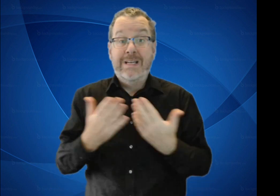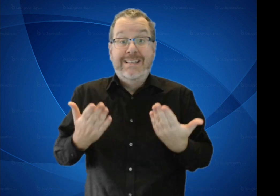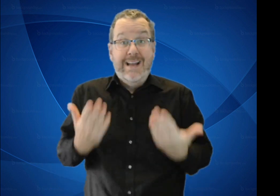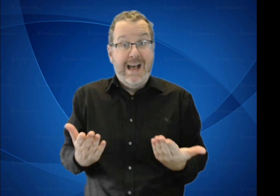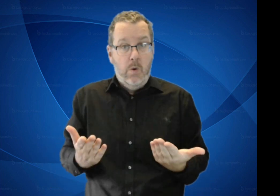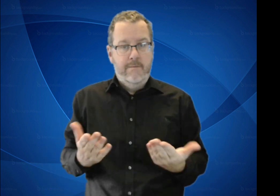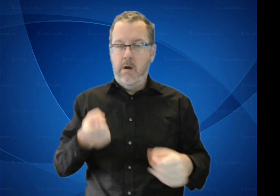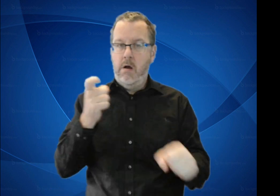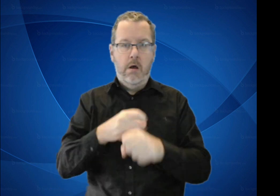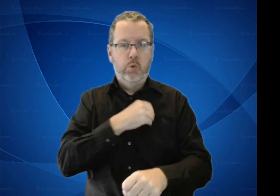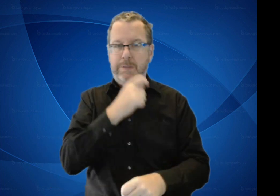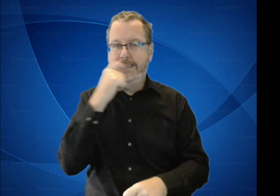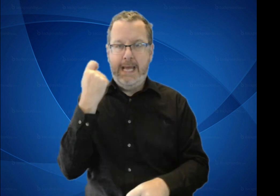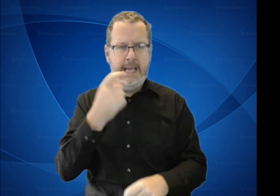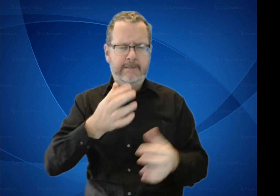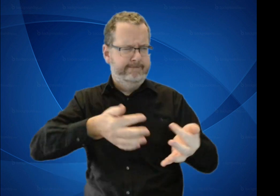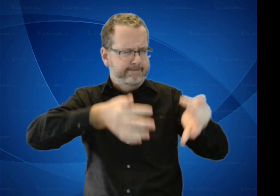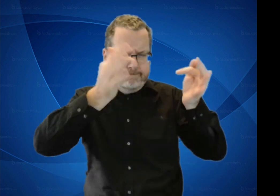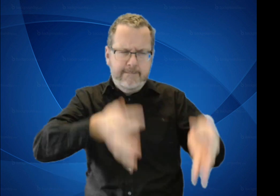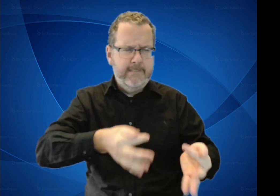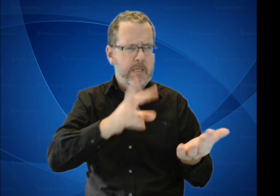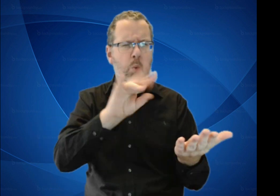but for the moment it's hard to reach definite conclusions;